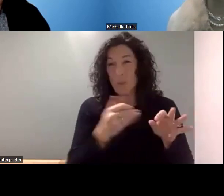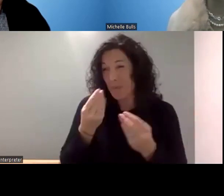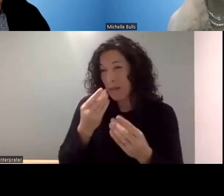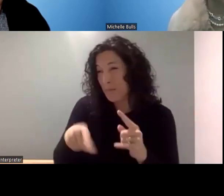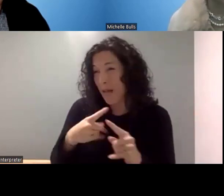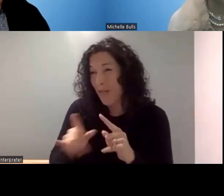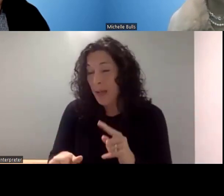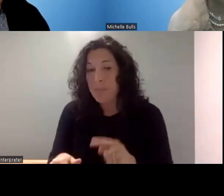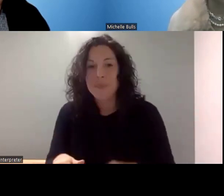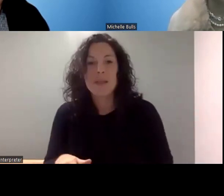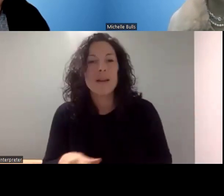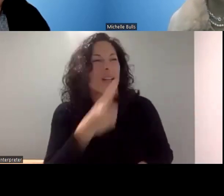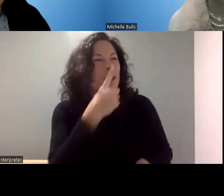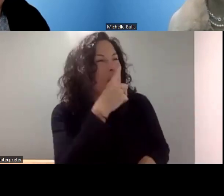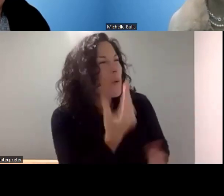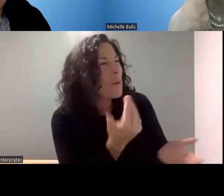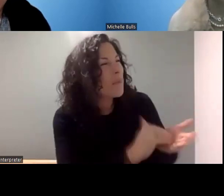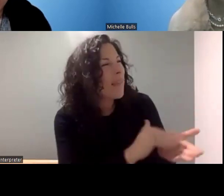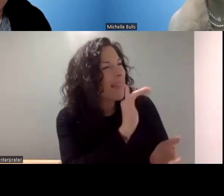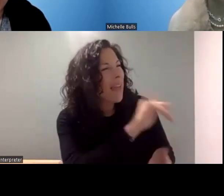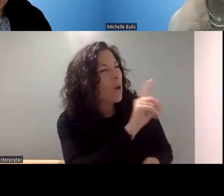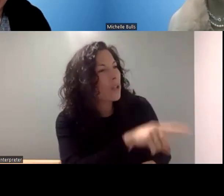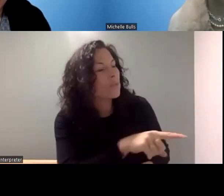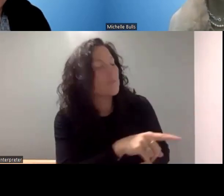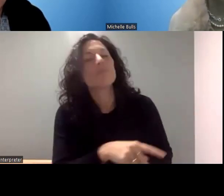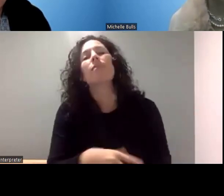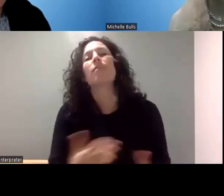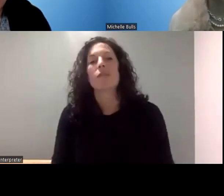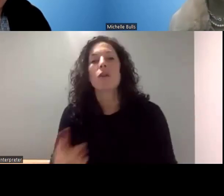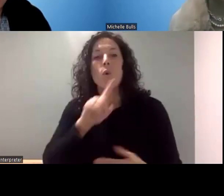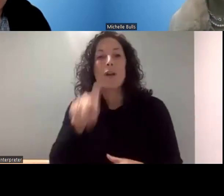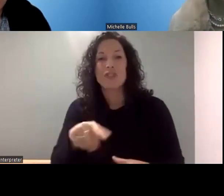to repeat that question. Kasima Garst: Sure. The question reads, I would like to know